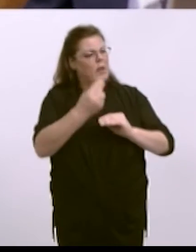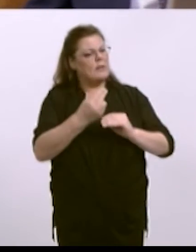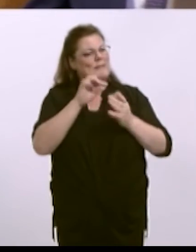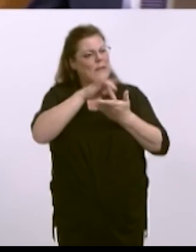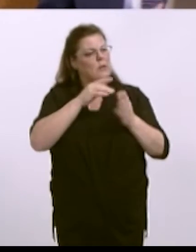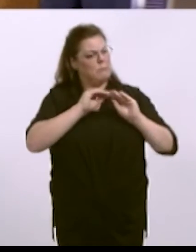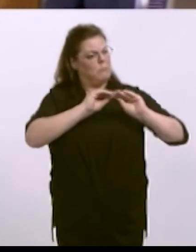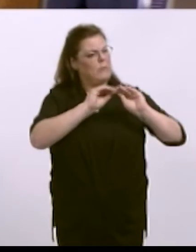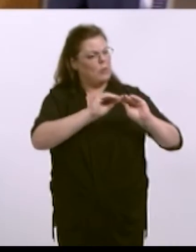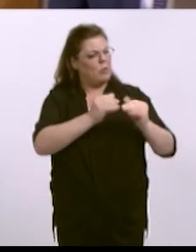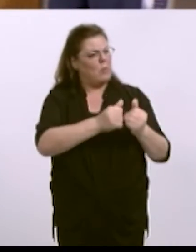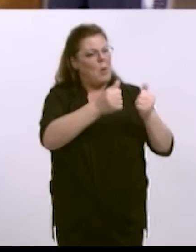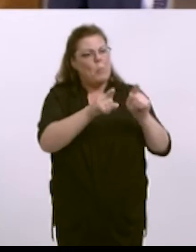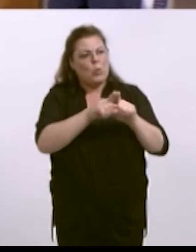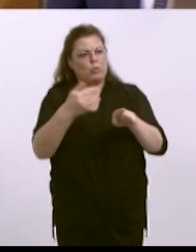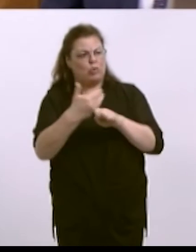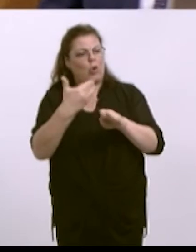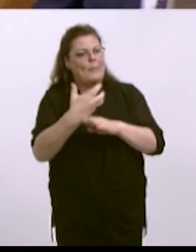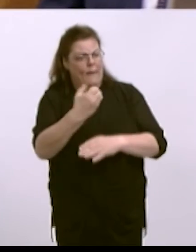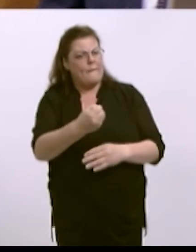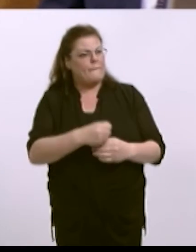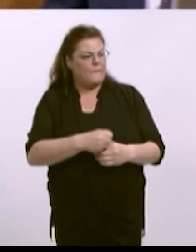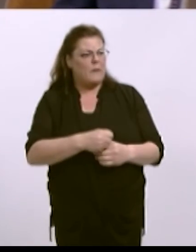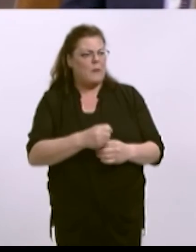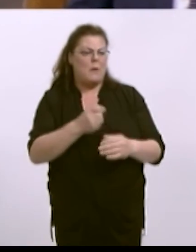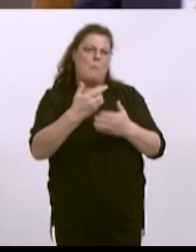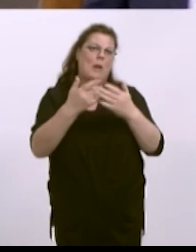either that arts centres provide employment. Many years ago, I was at a very powerful lecture